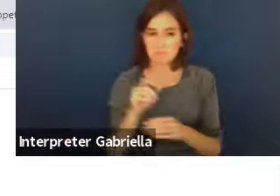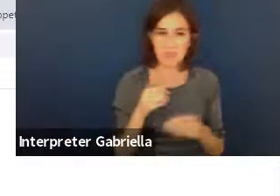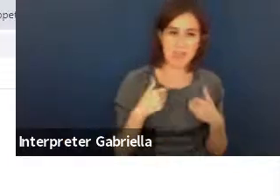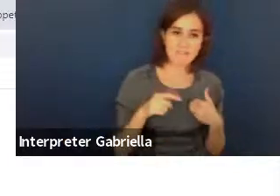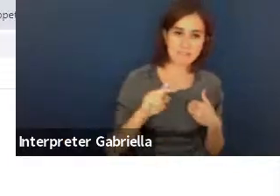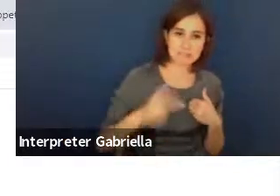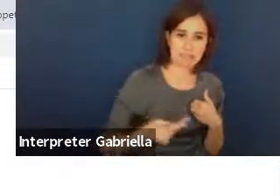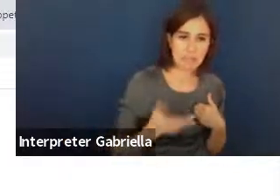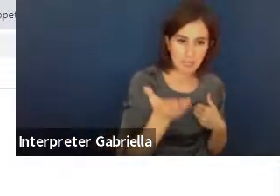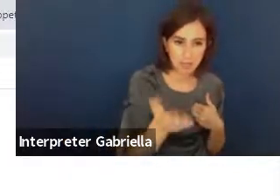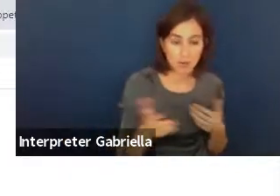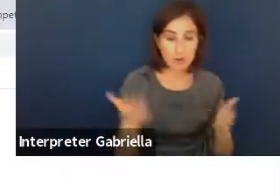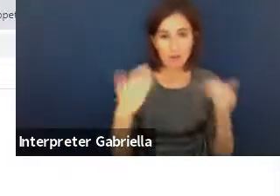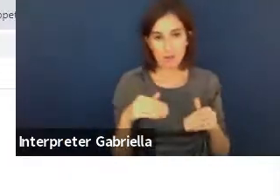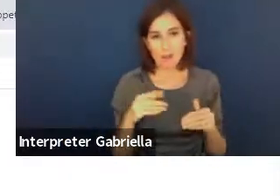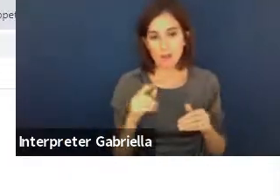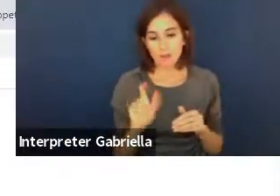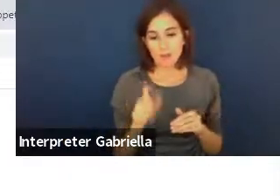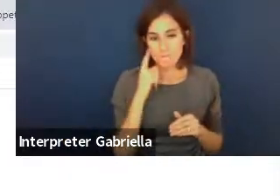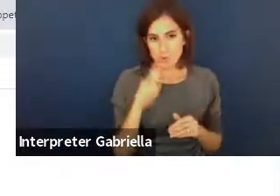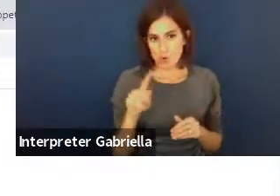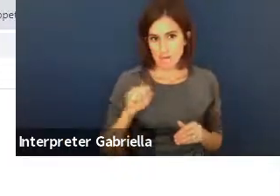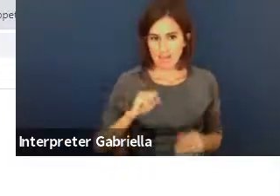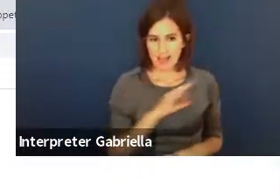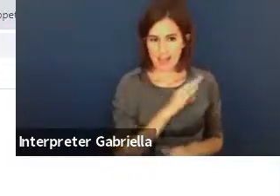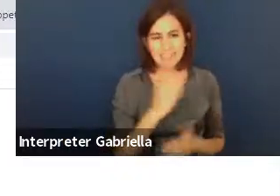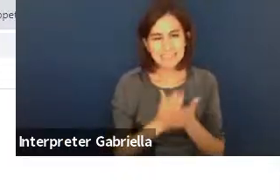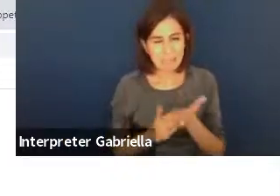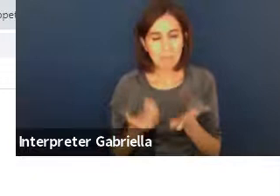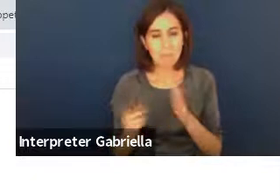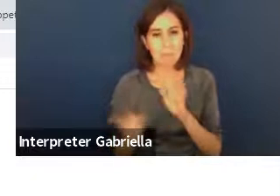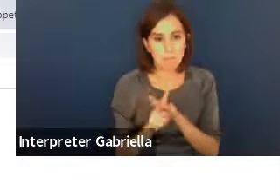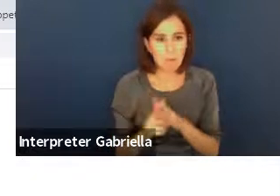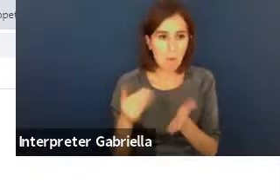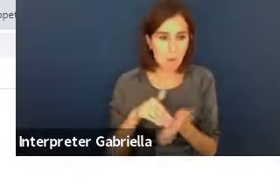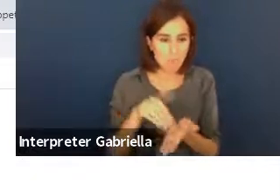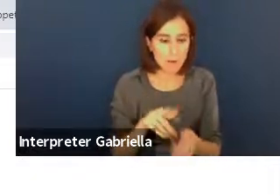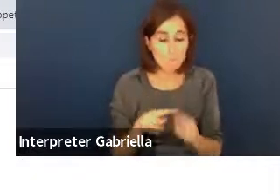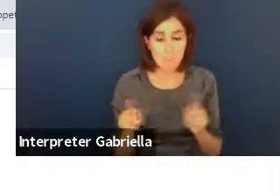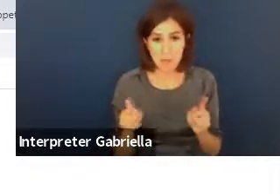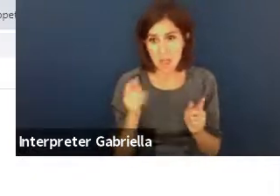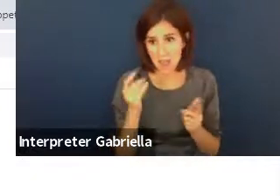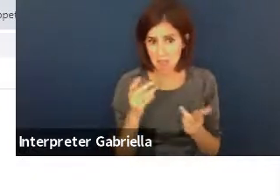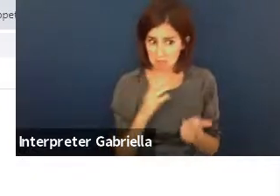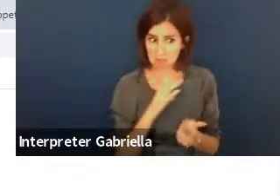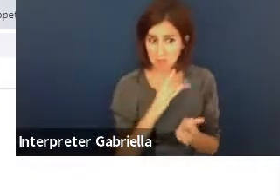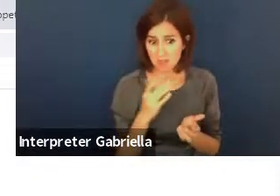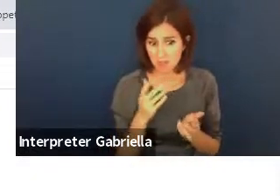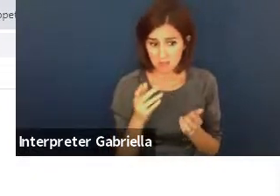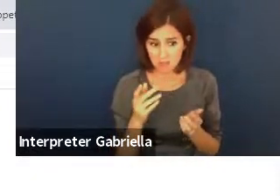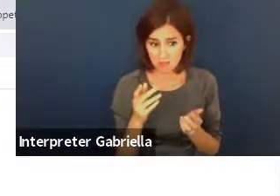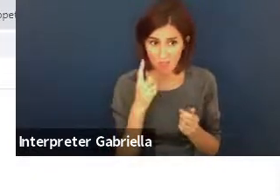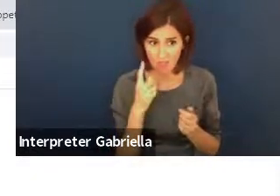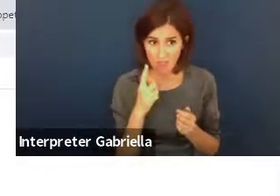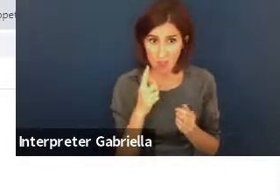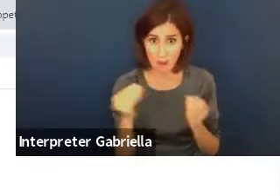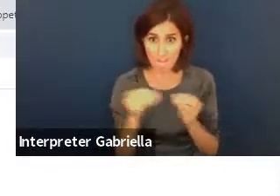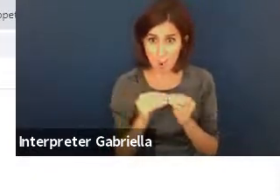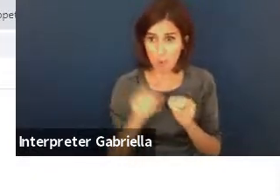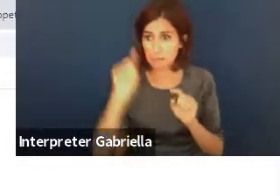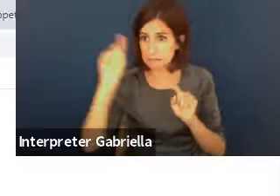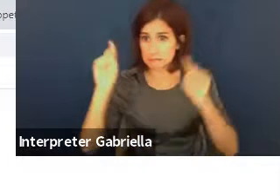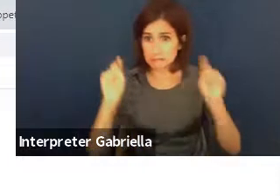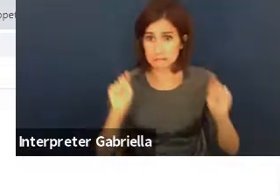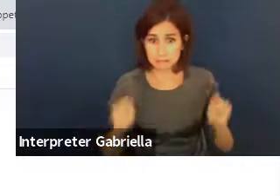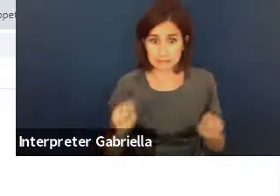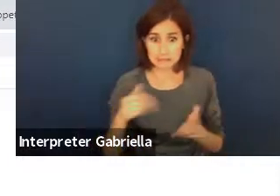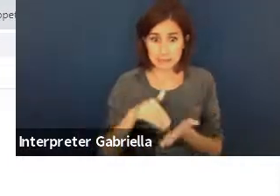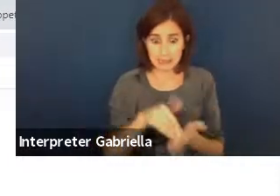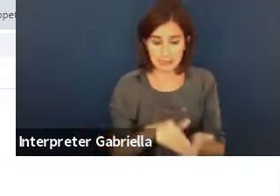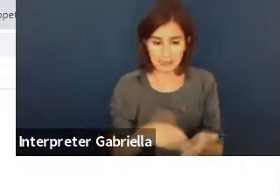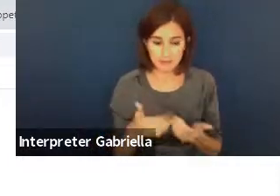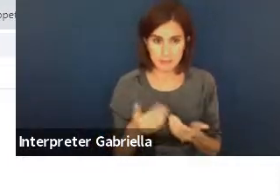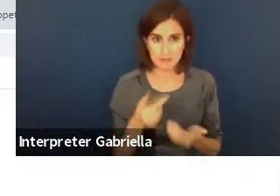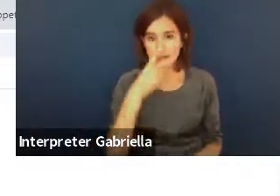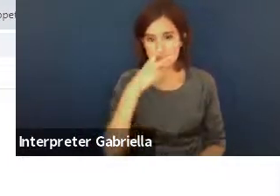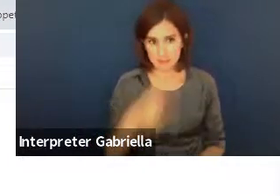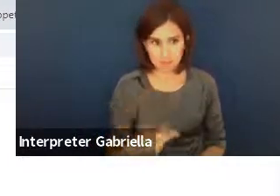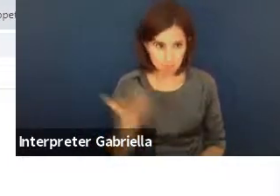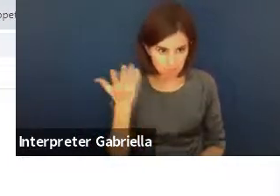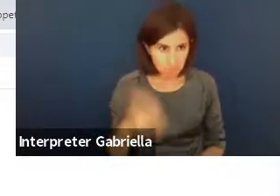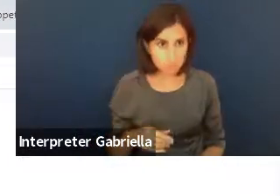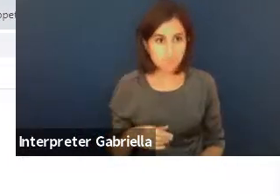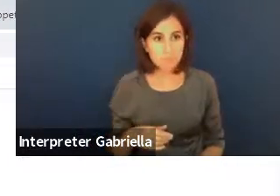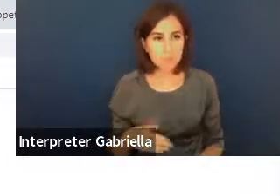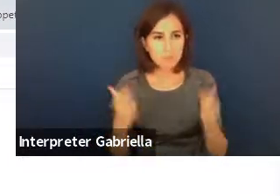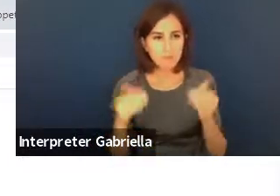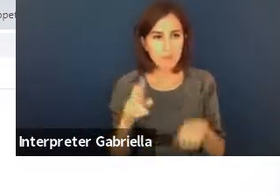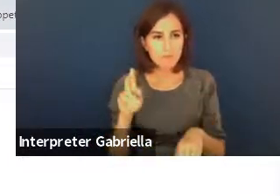Linda Kobashigawa: Guide. So, some of it's a little repetitive. But, you know, the more places. I think it is, the more chance, somebody will see it. And then, of course, we have our chat widget down at the bottom.